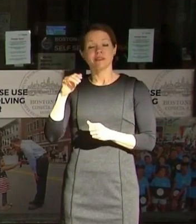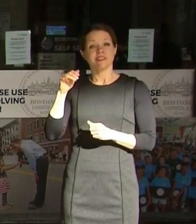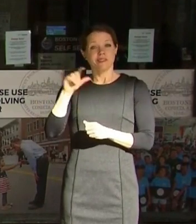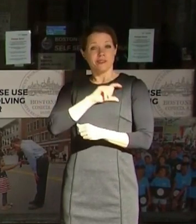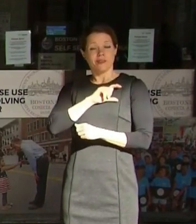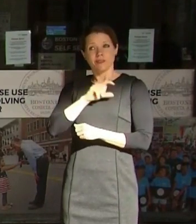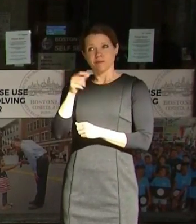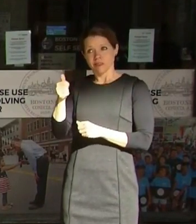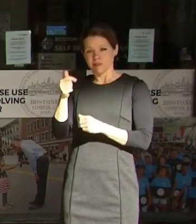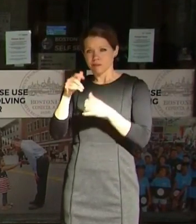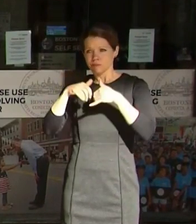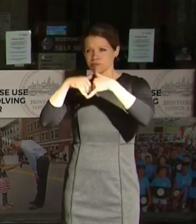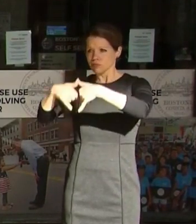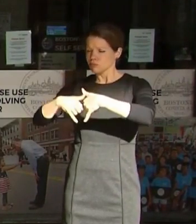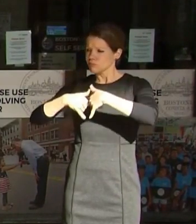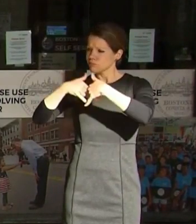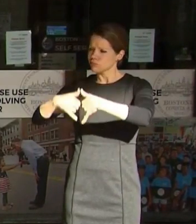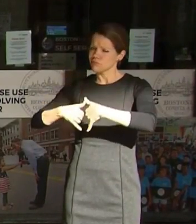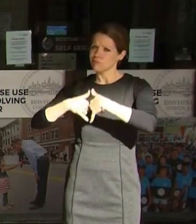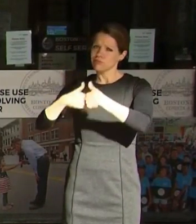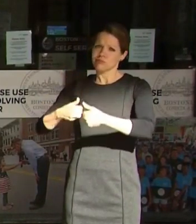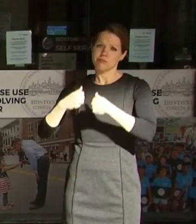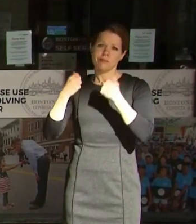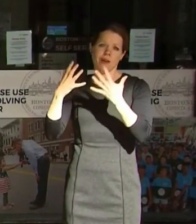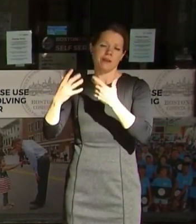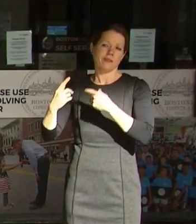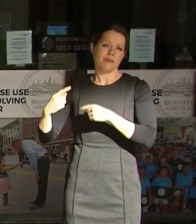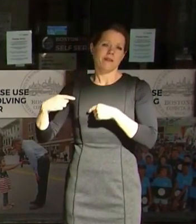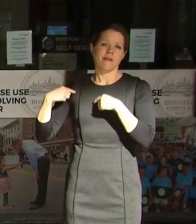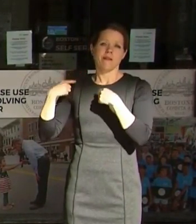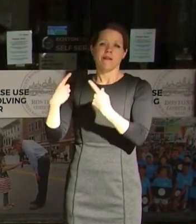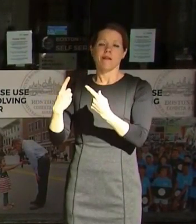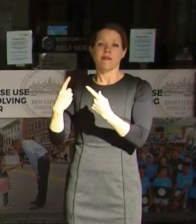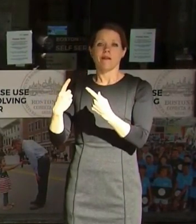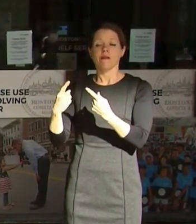HE SERVED DISTRICT E 13 IN JAMAICA PLAIN SINCE 1996. THAT IS NEARLY A QUARTER OF A CENTURY SERVING ONE COMMUNITY.